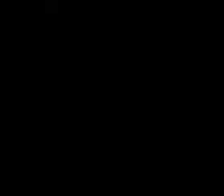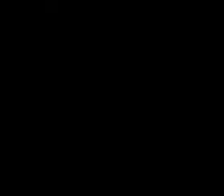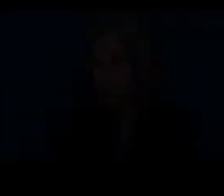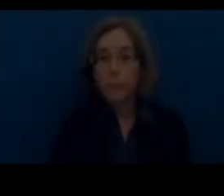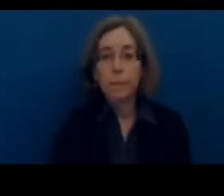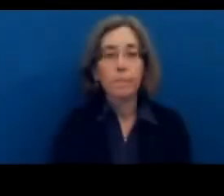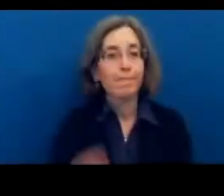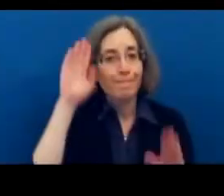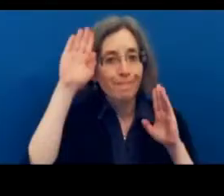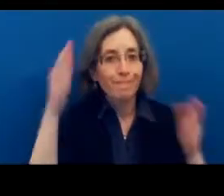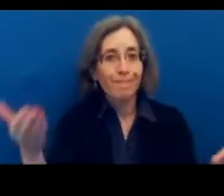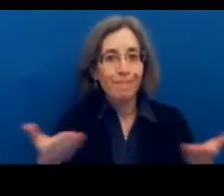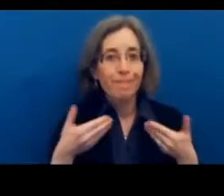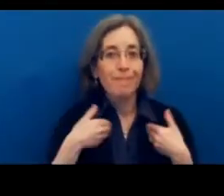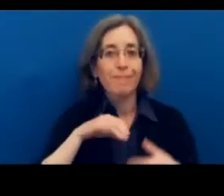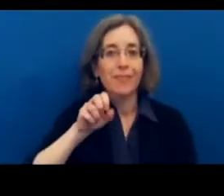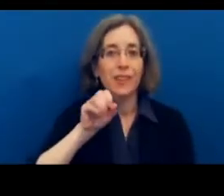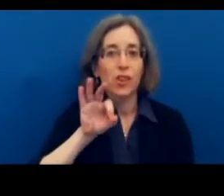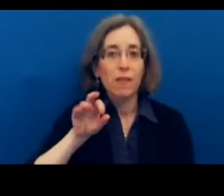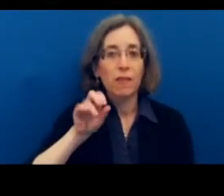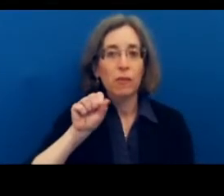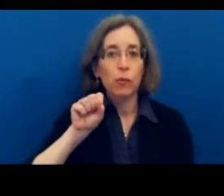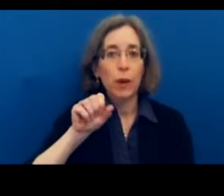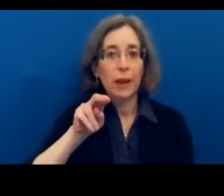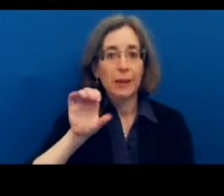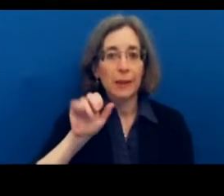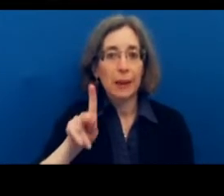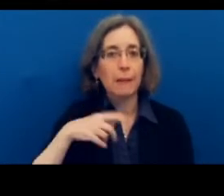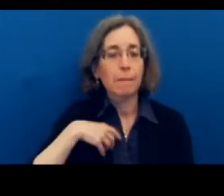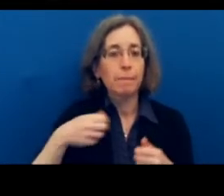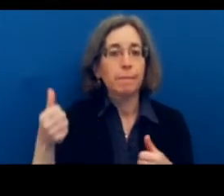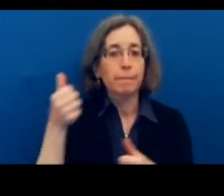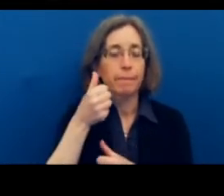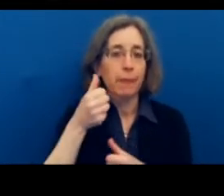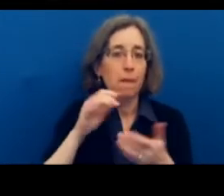MY NAME IS JEFF REZNICK AND CHIEF OF OF THE DIVISION OF HISTORY OF MEDICINE,